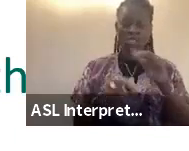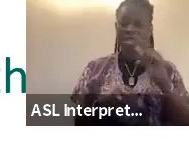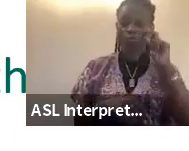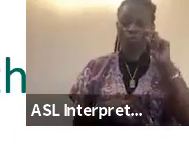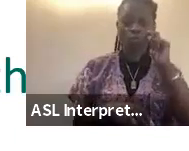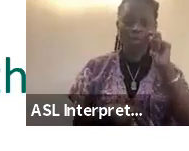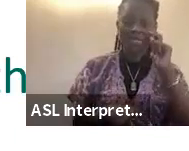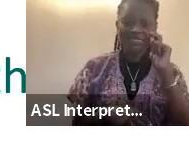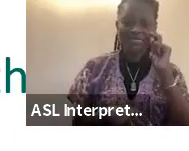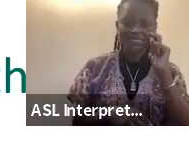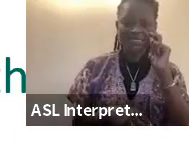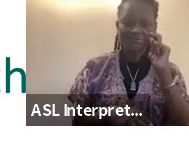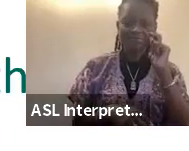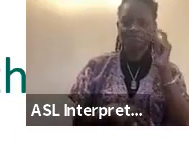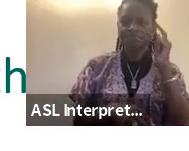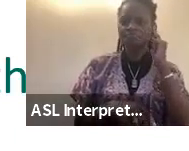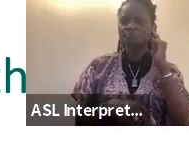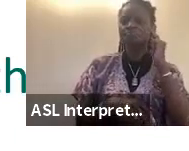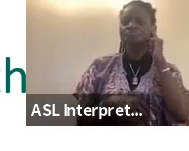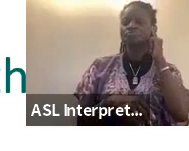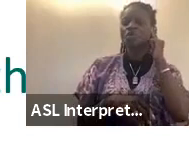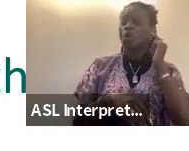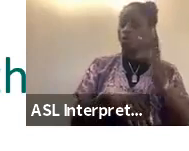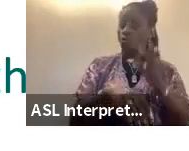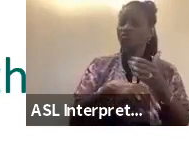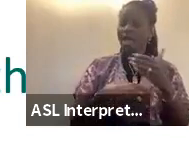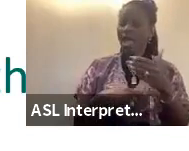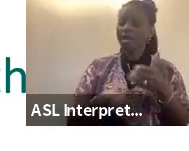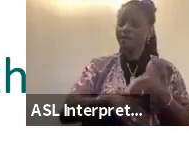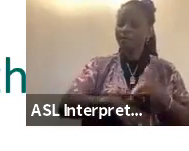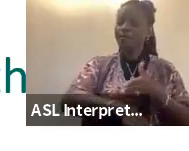Although progress has been made, we continue to see a smaller proportion